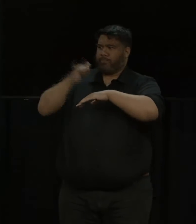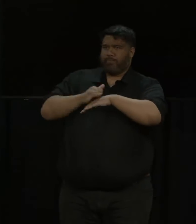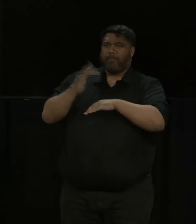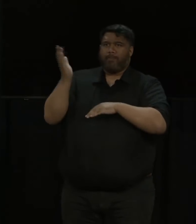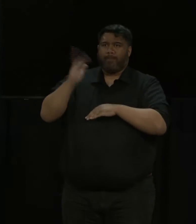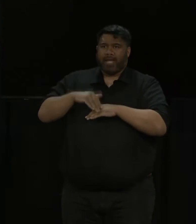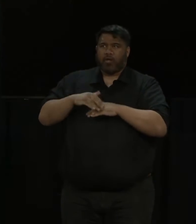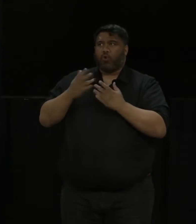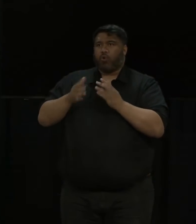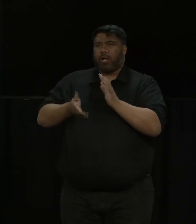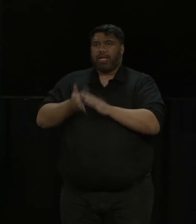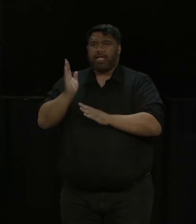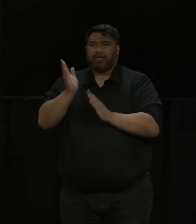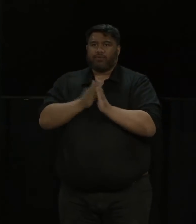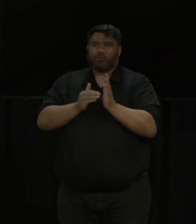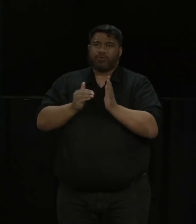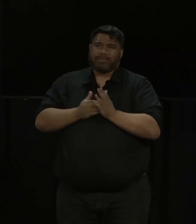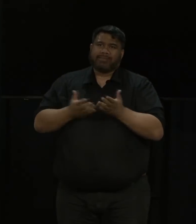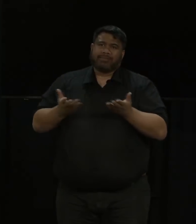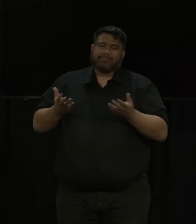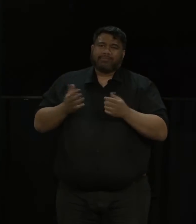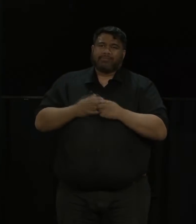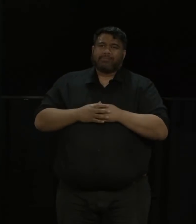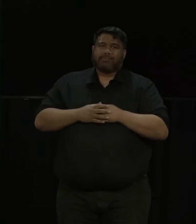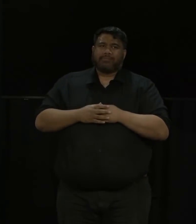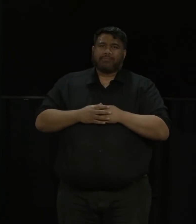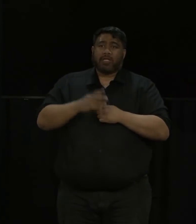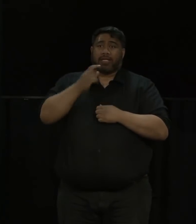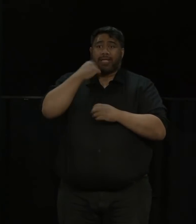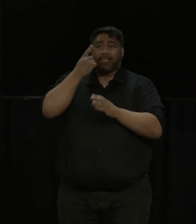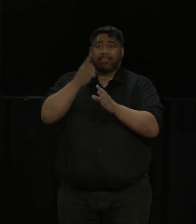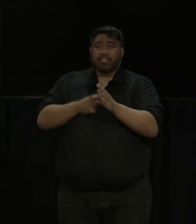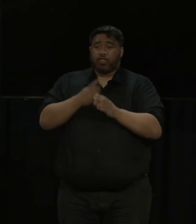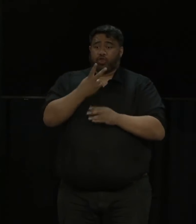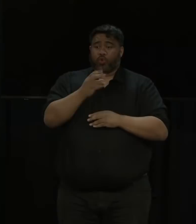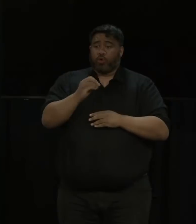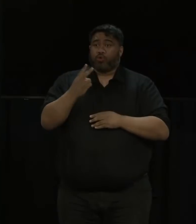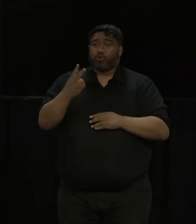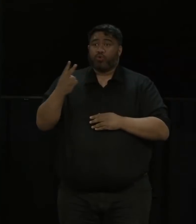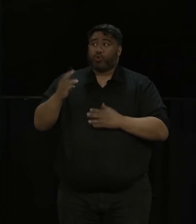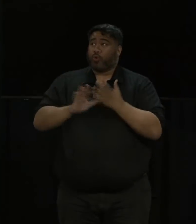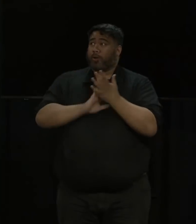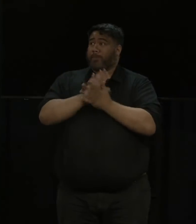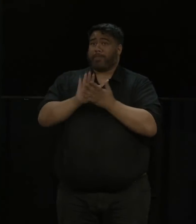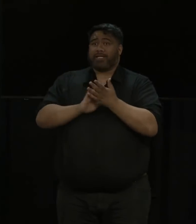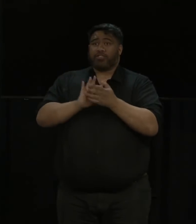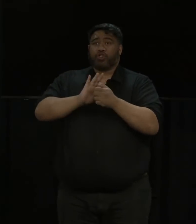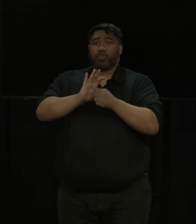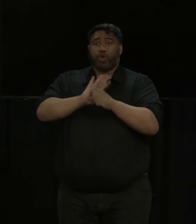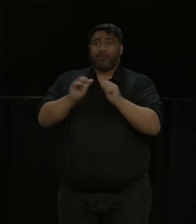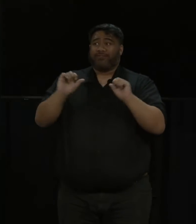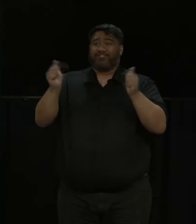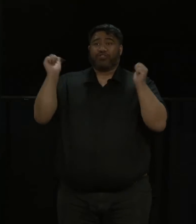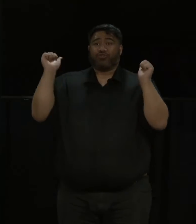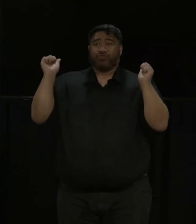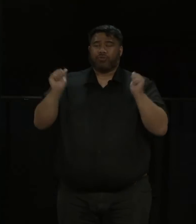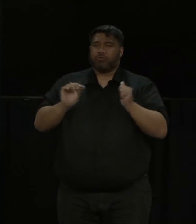And the border is clearly an example of that. So as we move into 2022, we